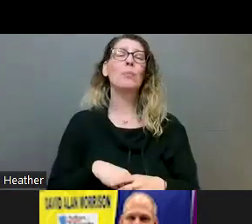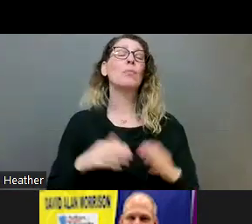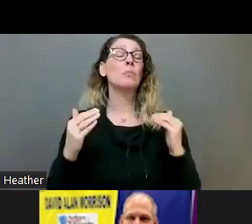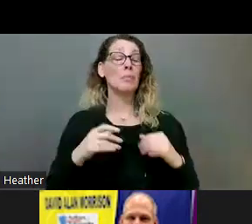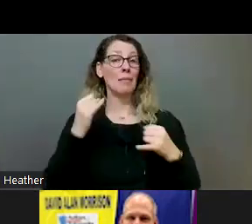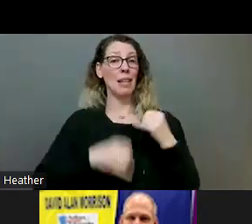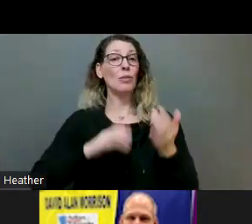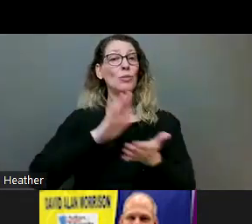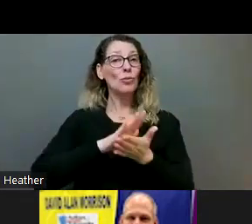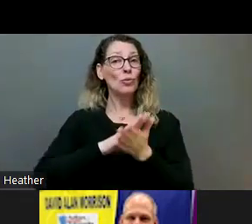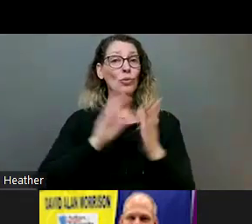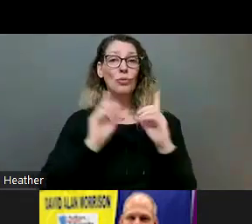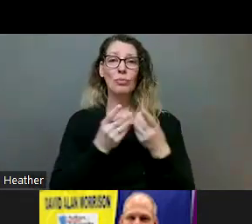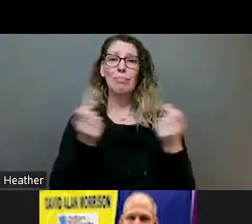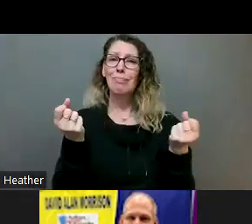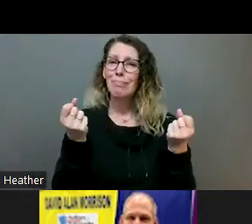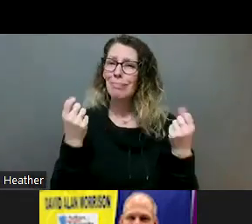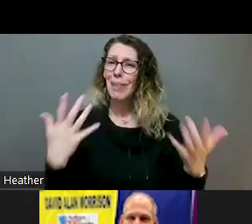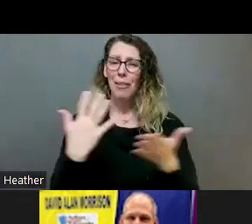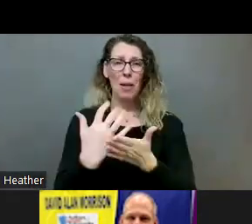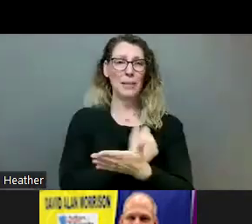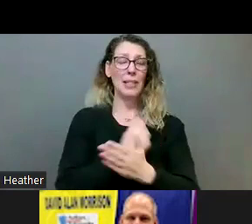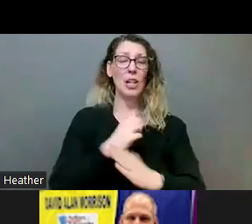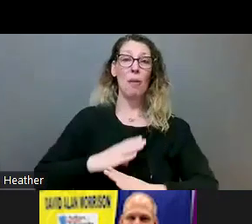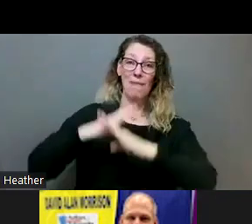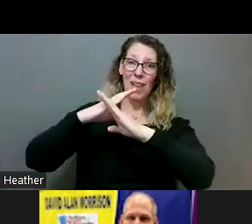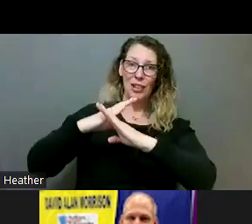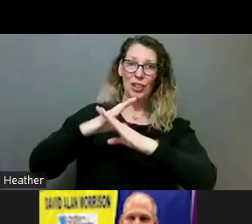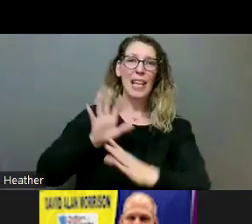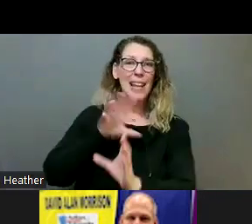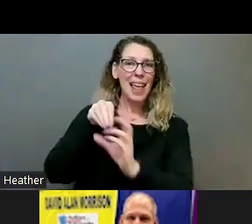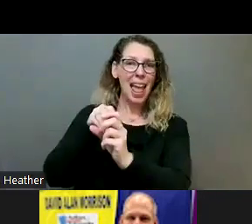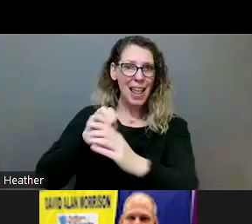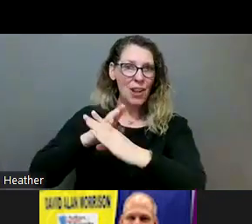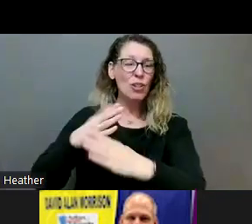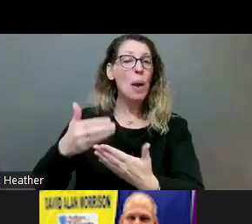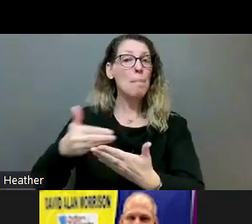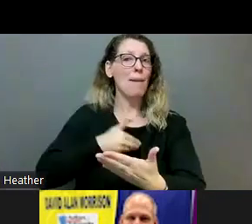have lots of opportunity for prevention and intervention before involving the courts.